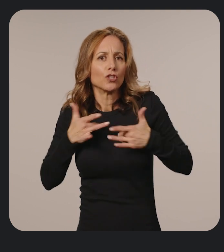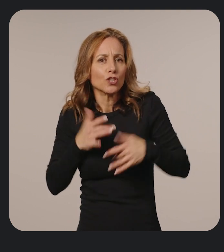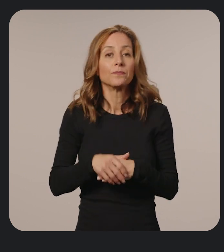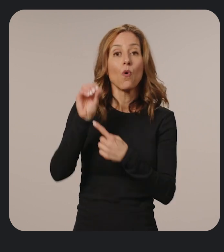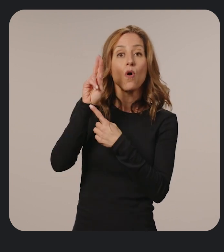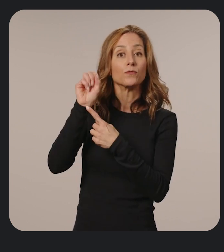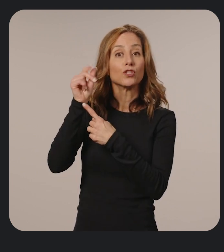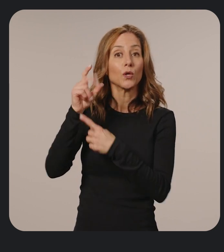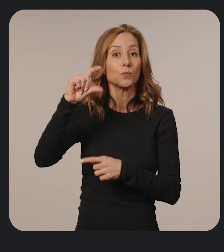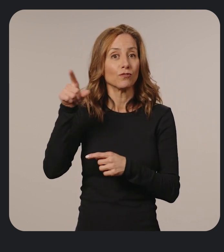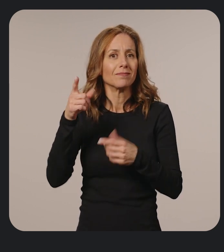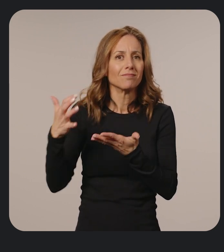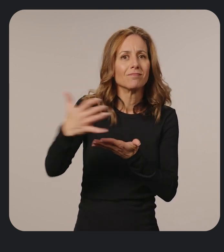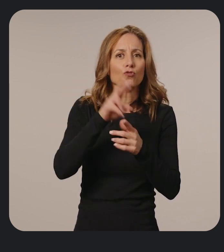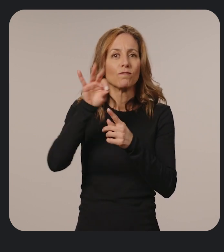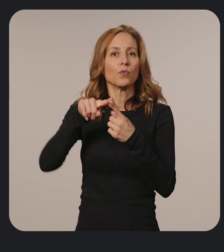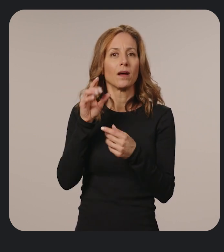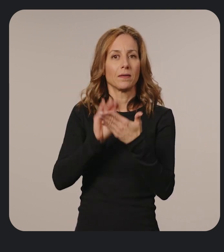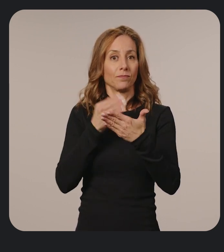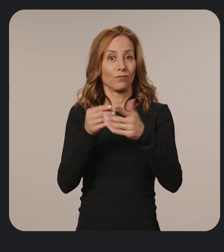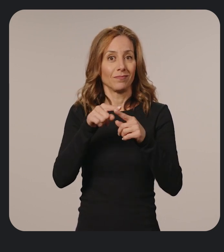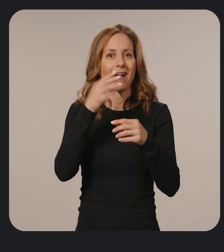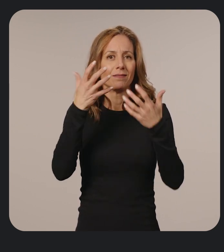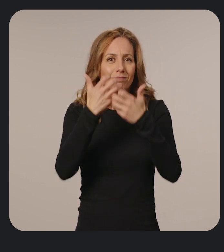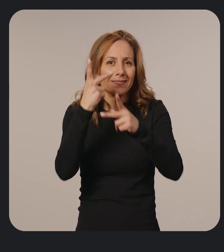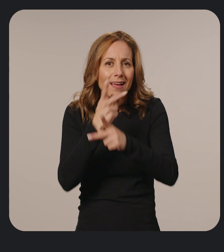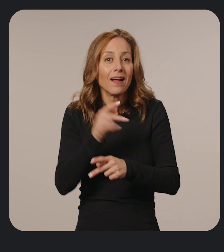OrbShaderWidget gathers a reference to the compiled shader and config data like the mouse